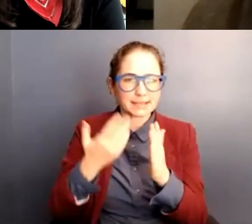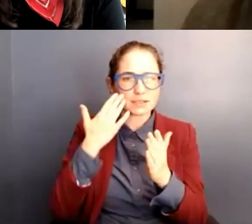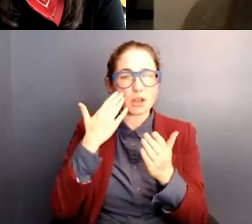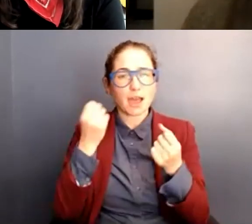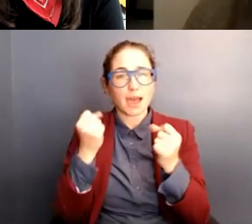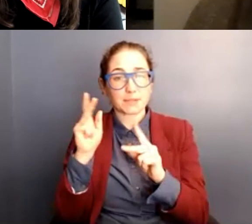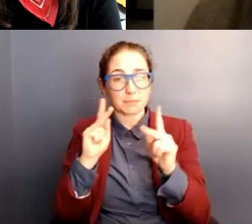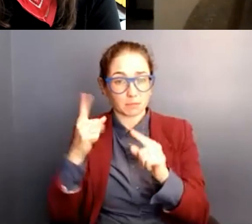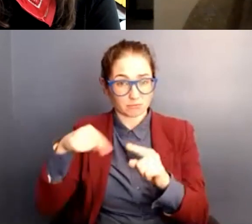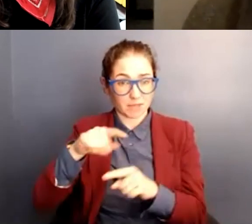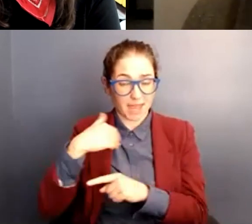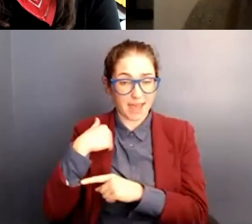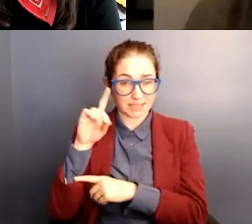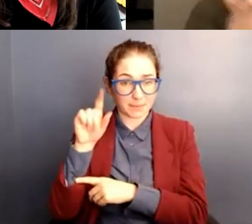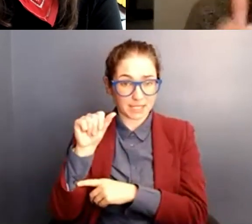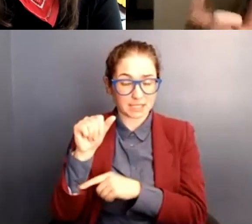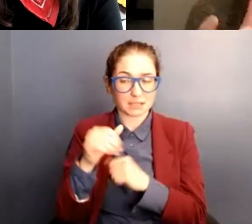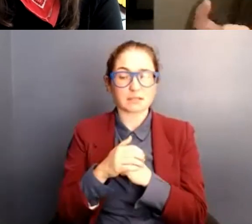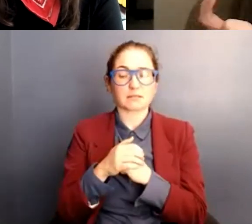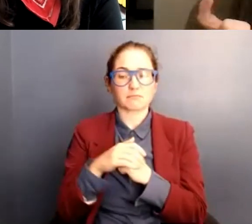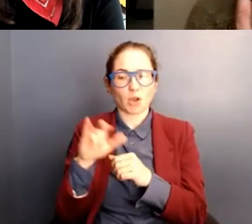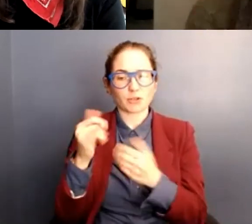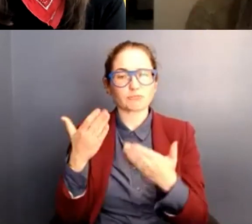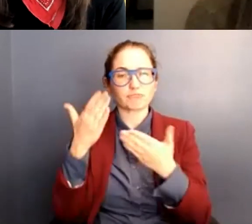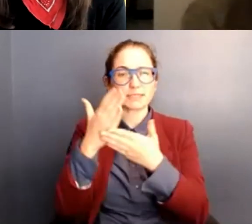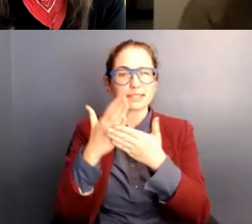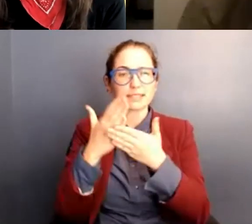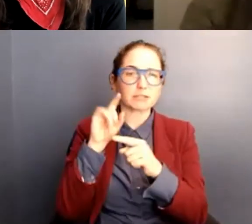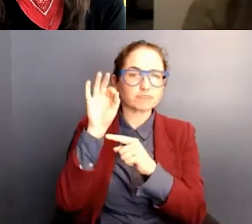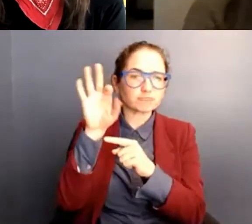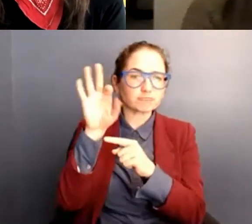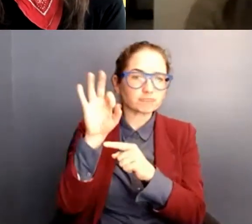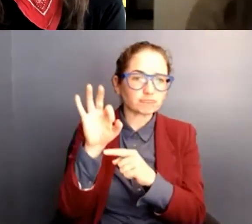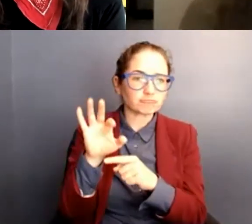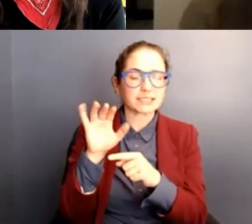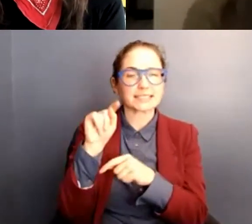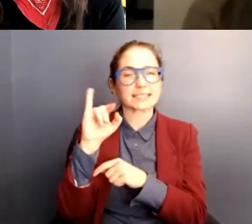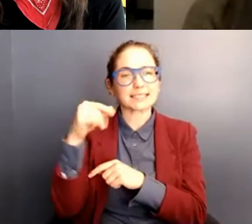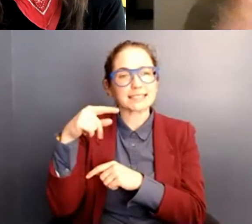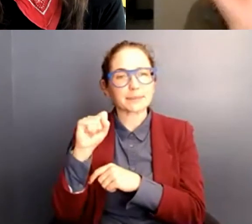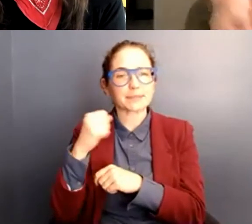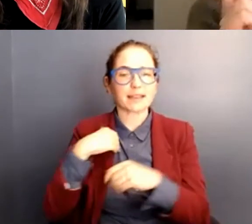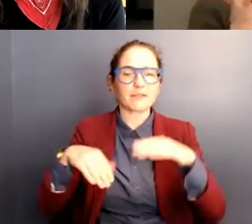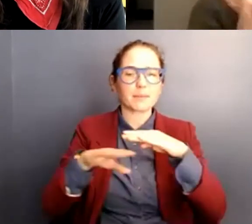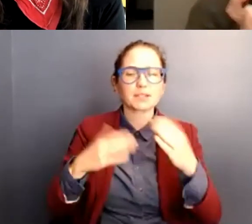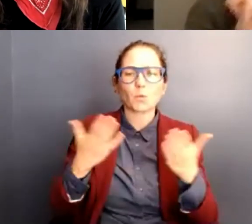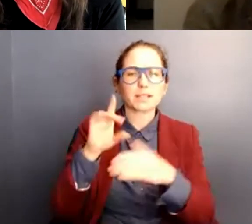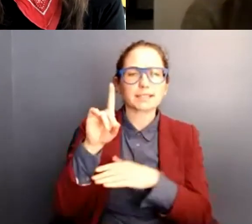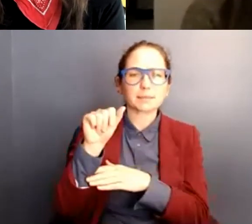have disabilities. And then offering some practical tips to kind of having that baseline what is disability and having practical tips